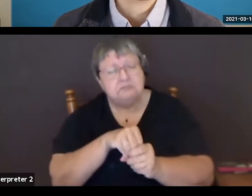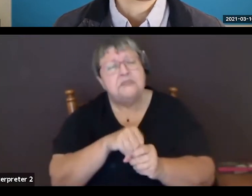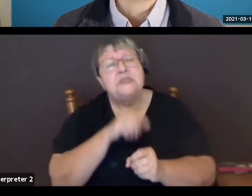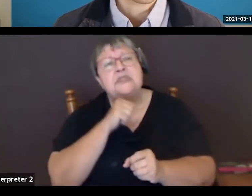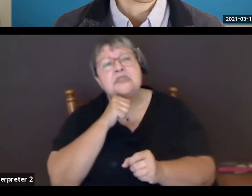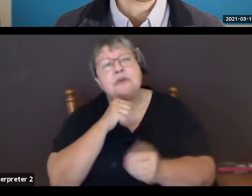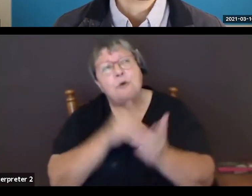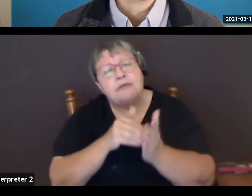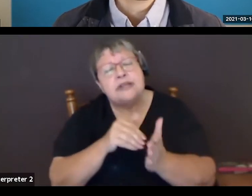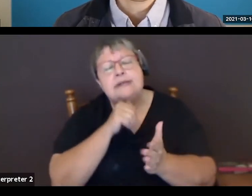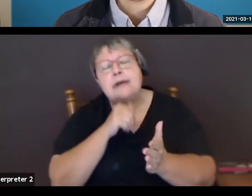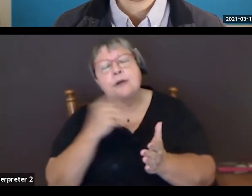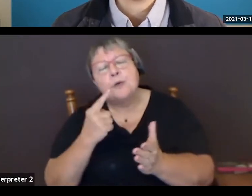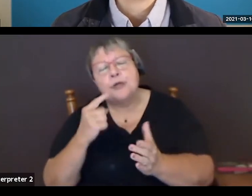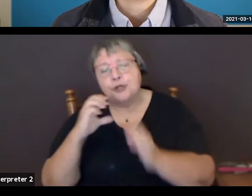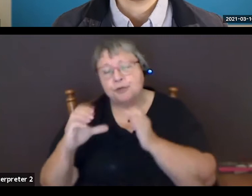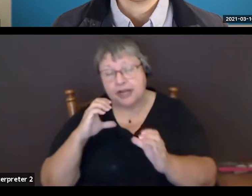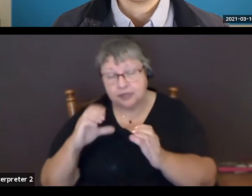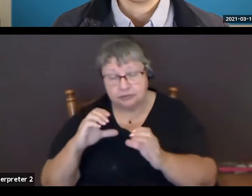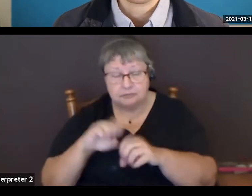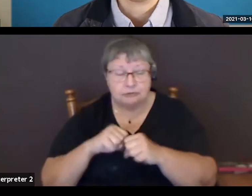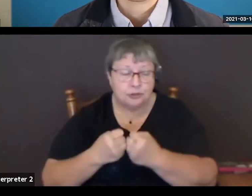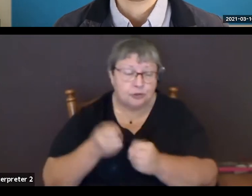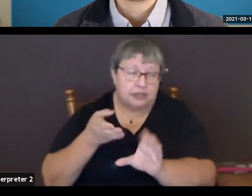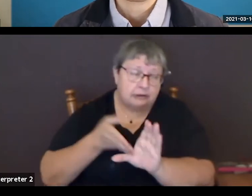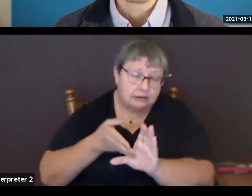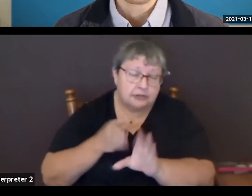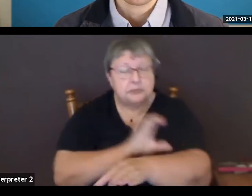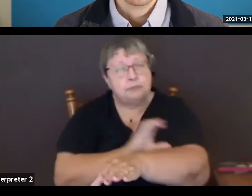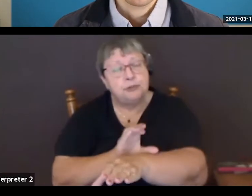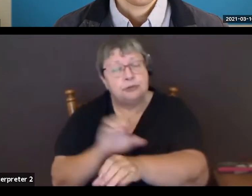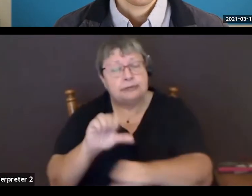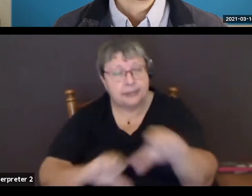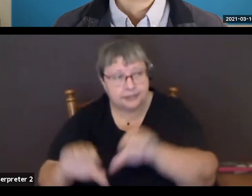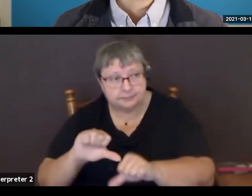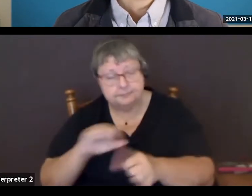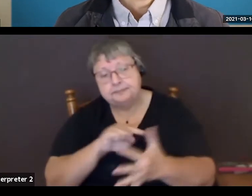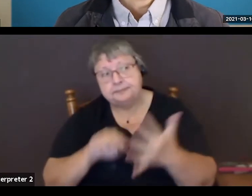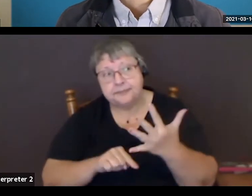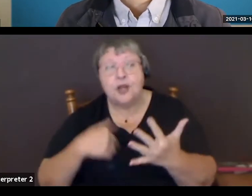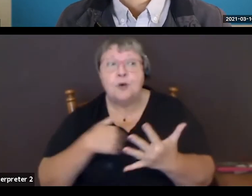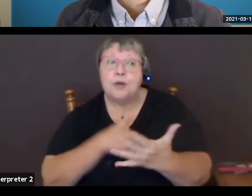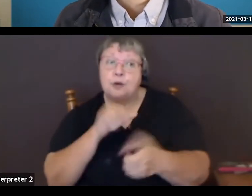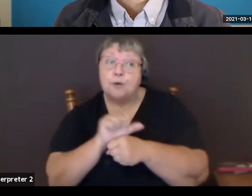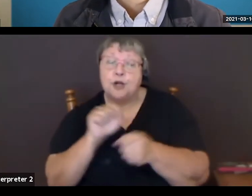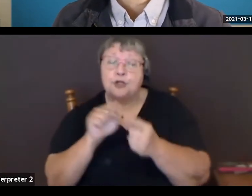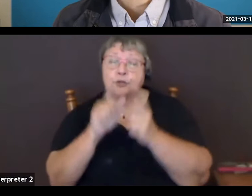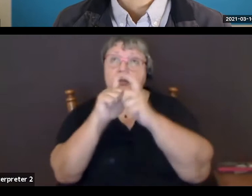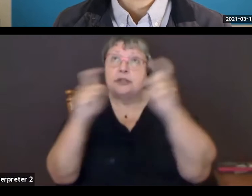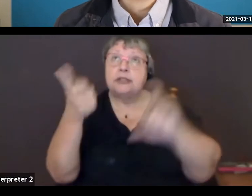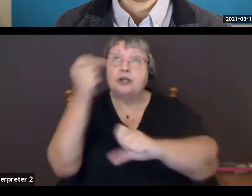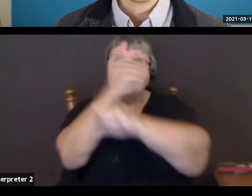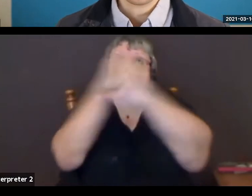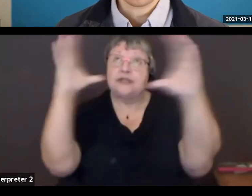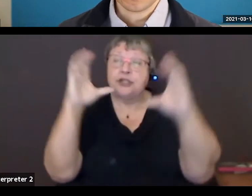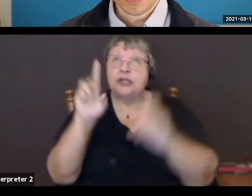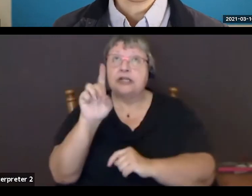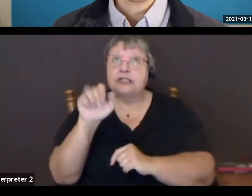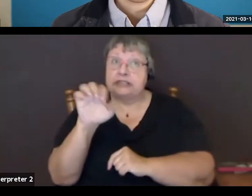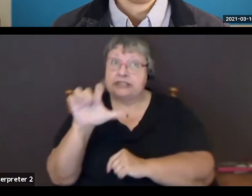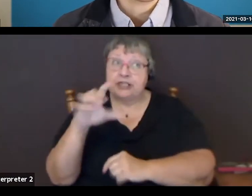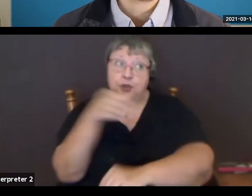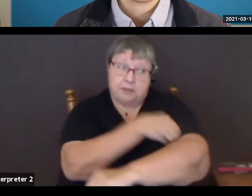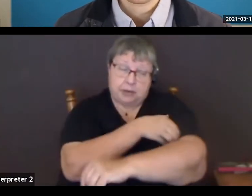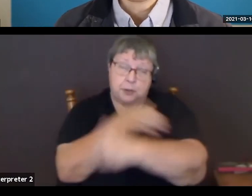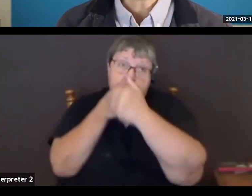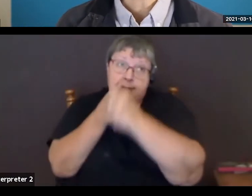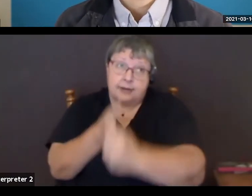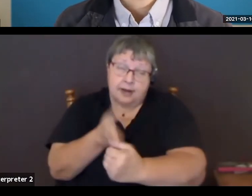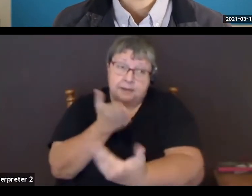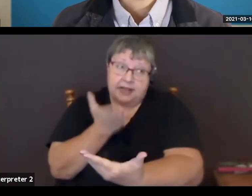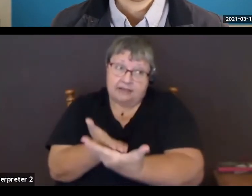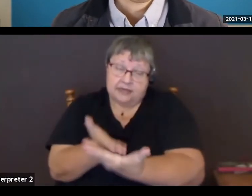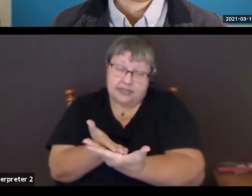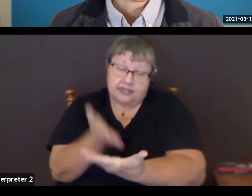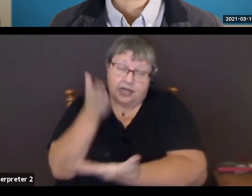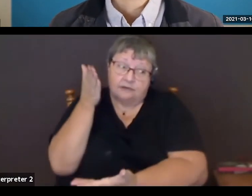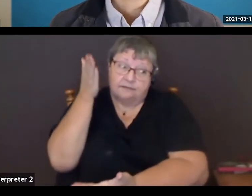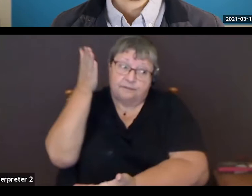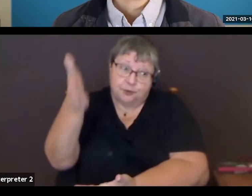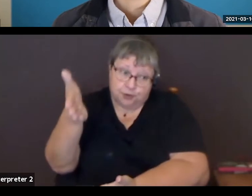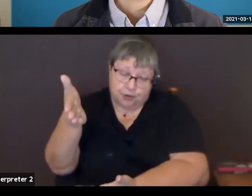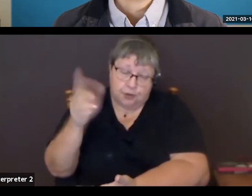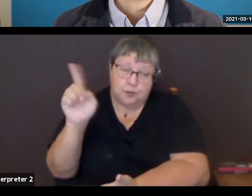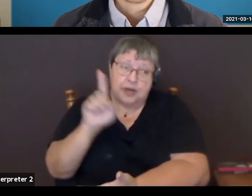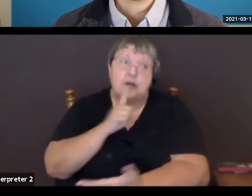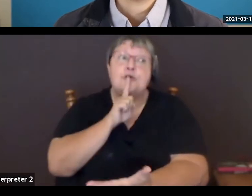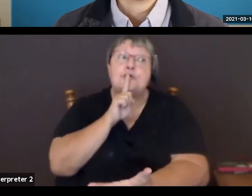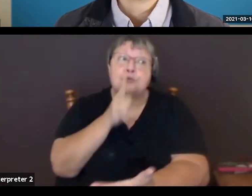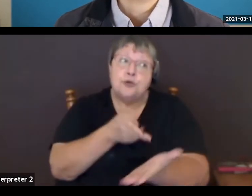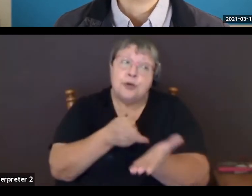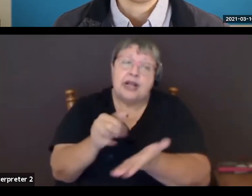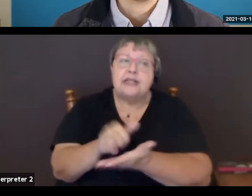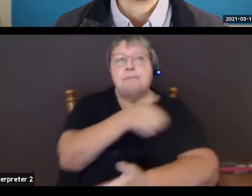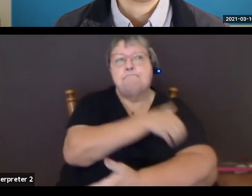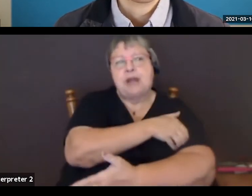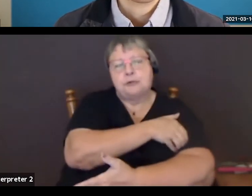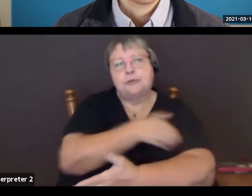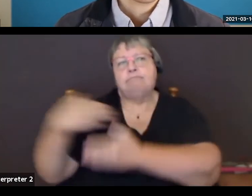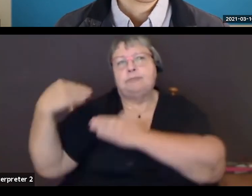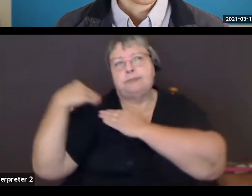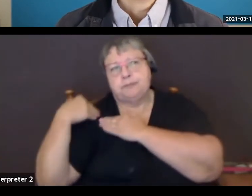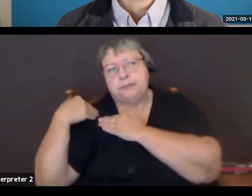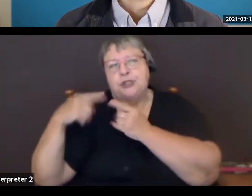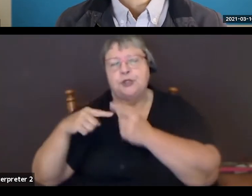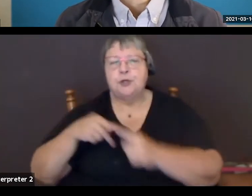and social psychology and computer science, at times, we work towards a larger vision where digital power is both guided by evidence, a future where that's true, and where that power is accountable to the public, and today I want to invite you into that